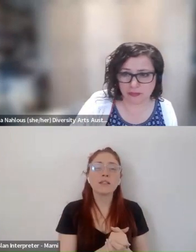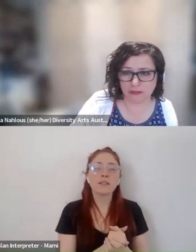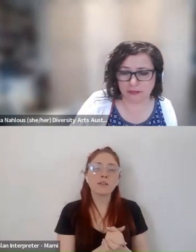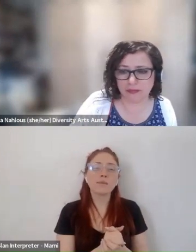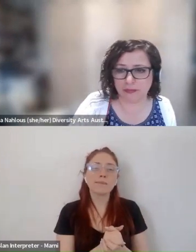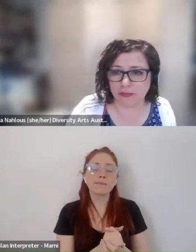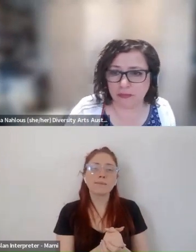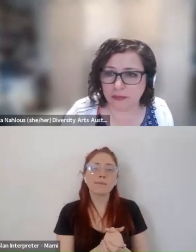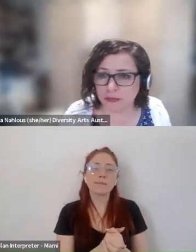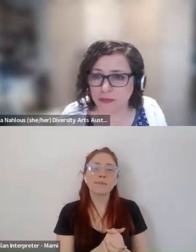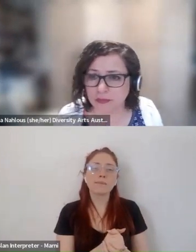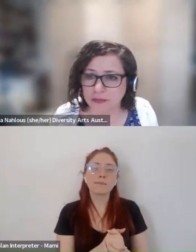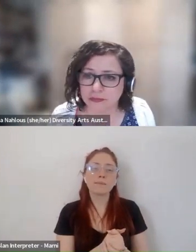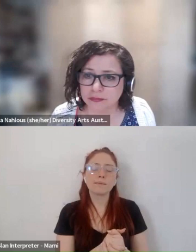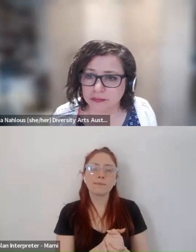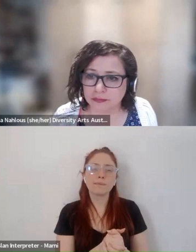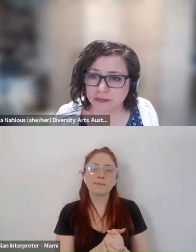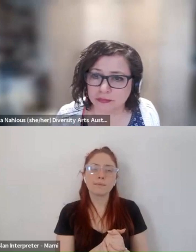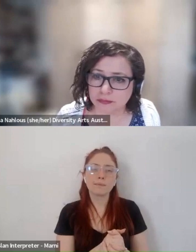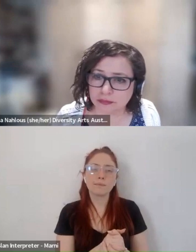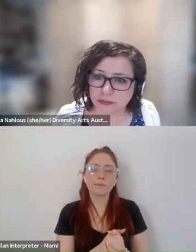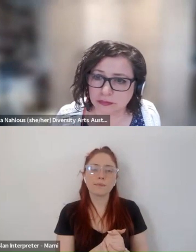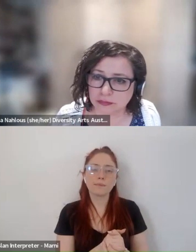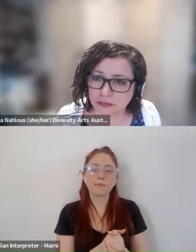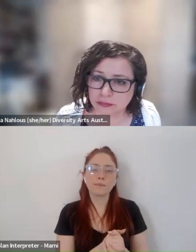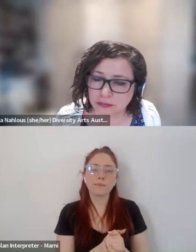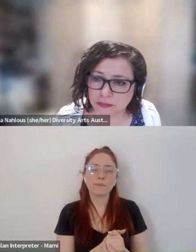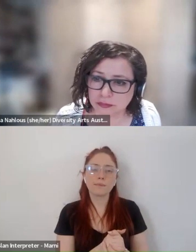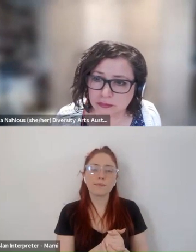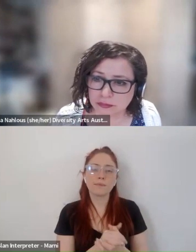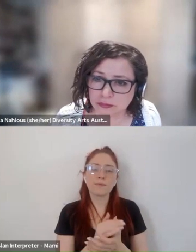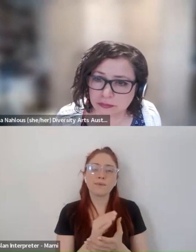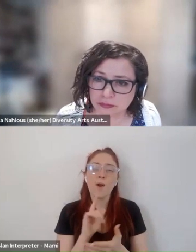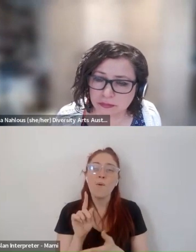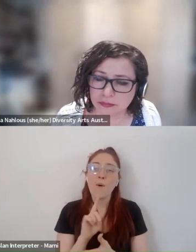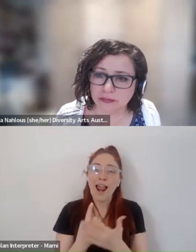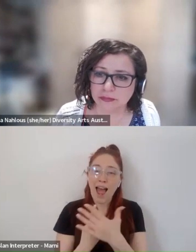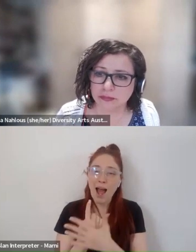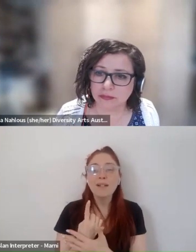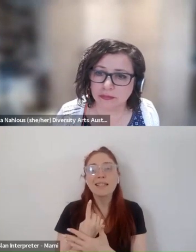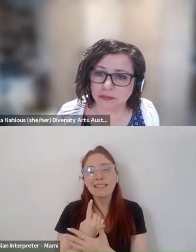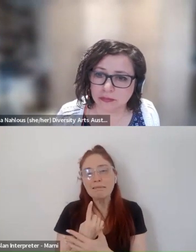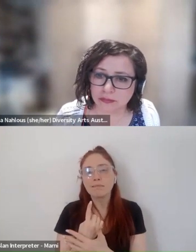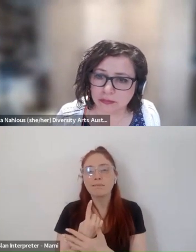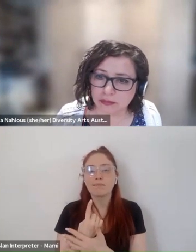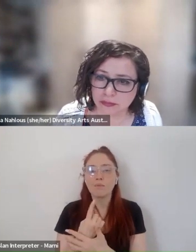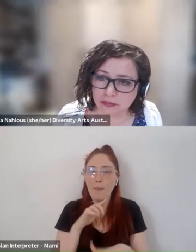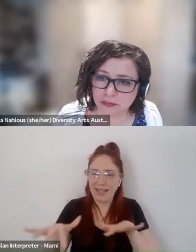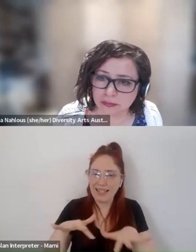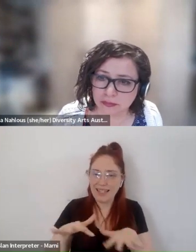that comes to mind for me is that we all get a bit lazy in the sense that when we're asked to do these things, we oh, yeah,